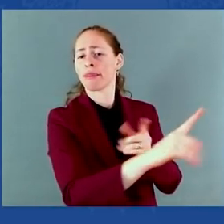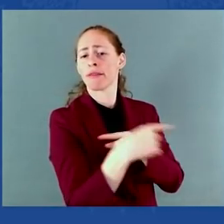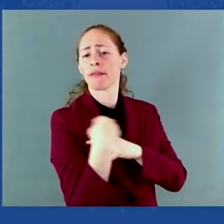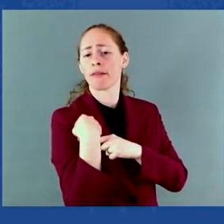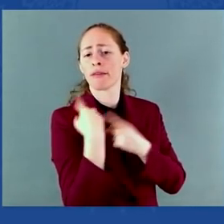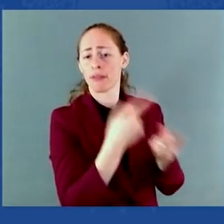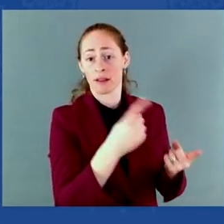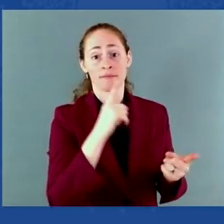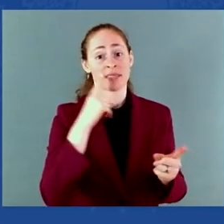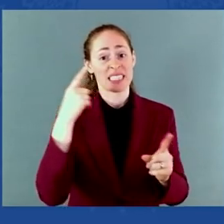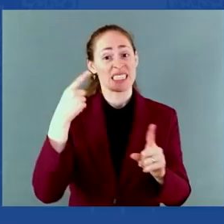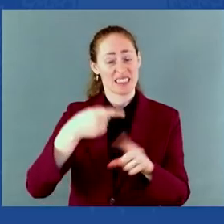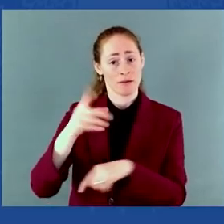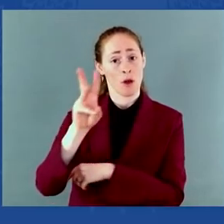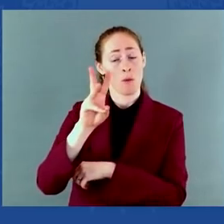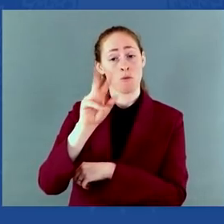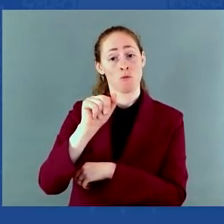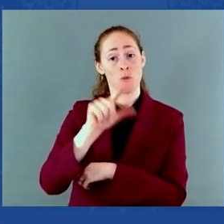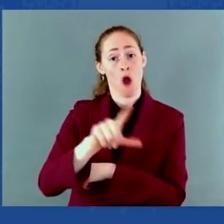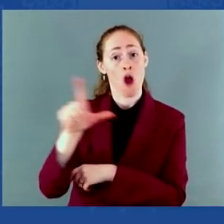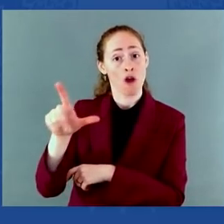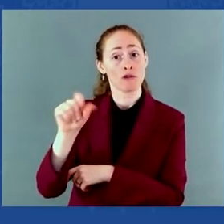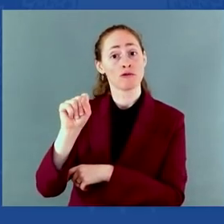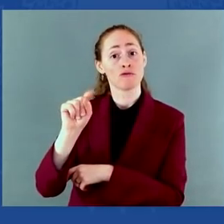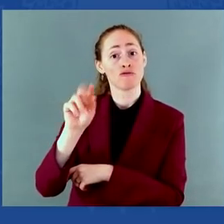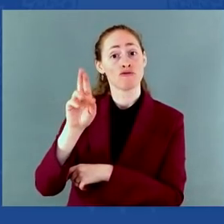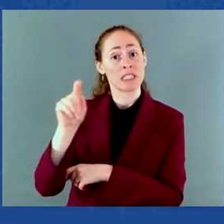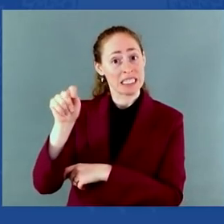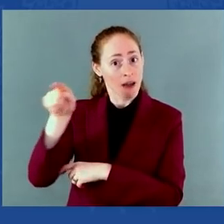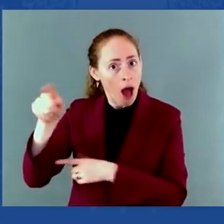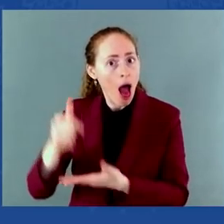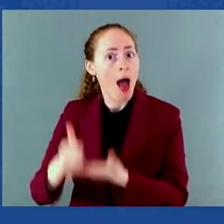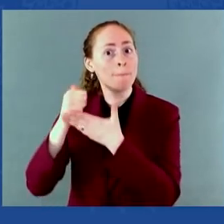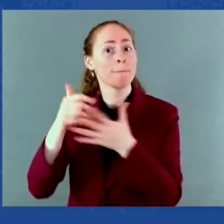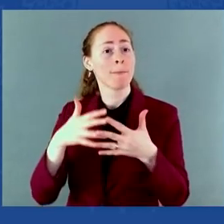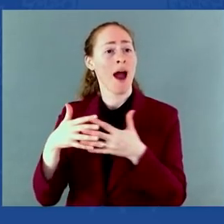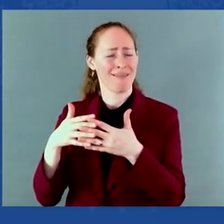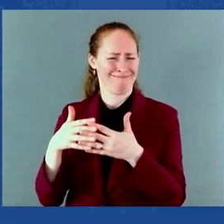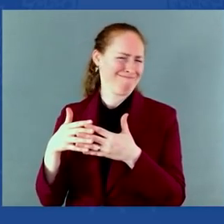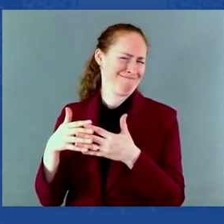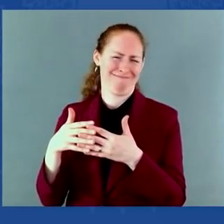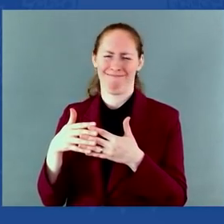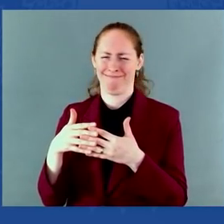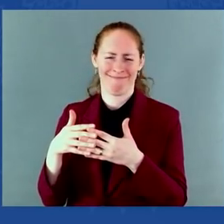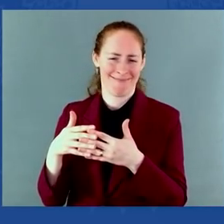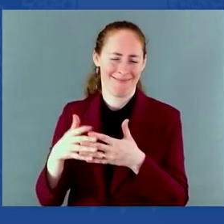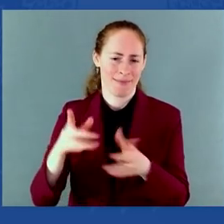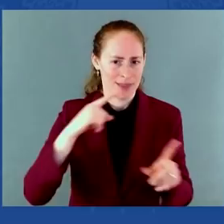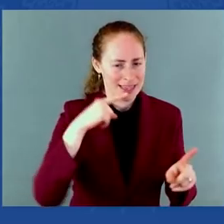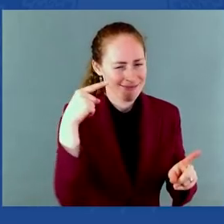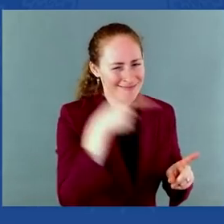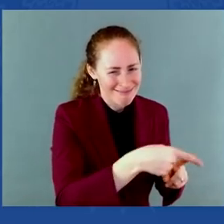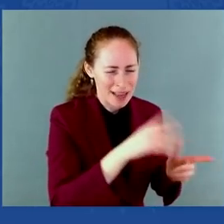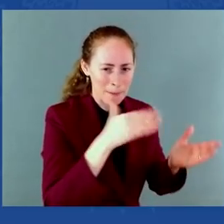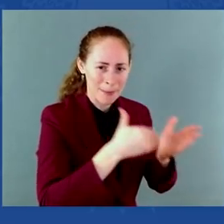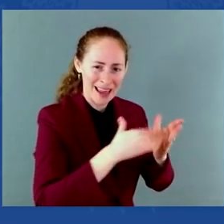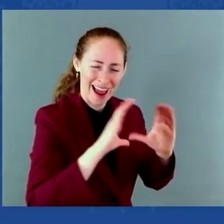But seriously, the middle class built -- built -- built this country, and they've been left out.